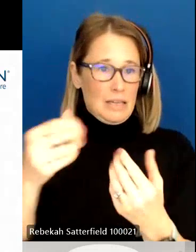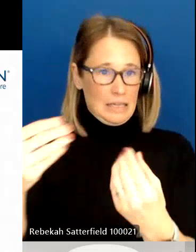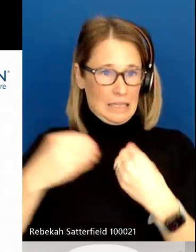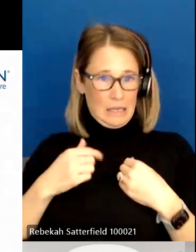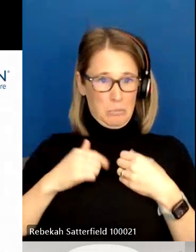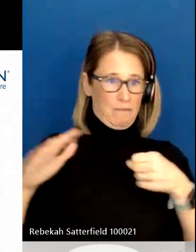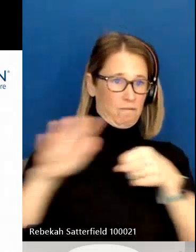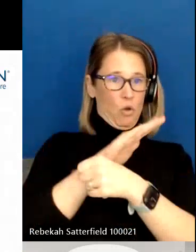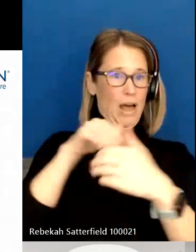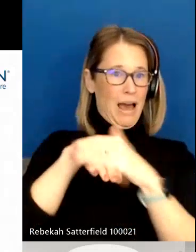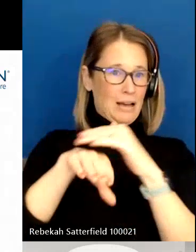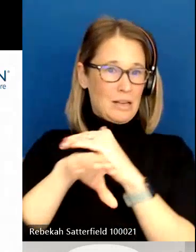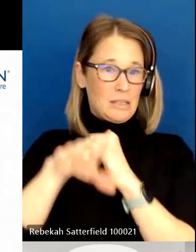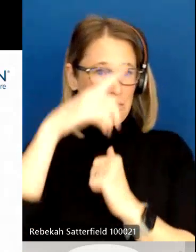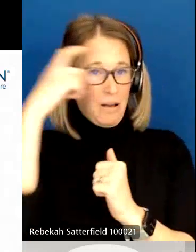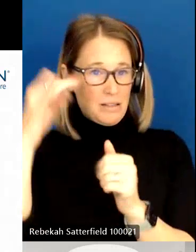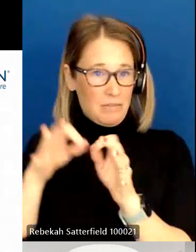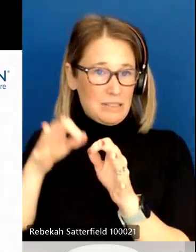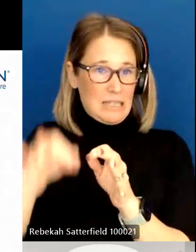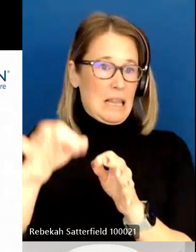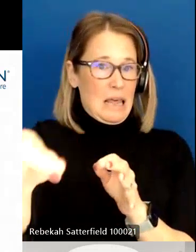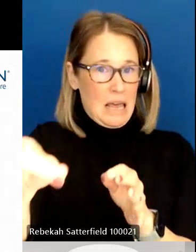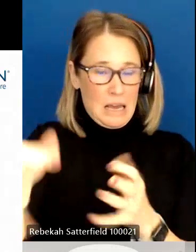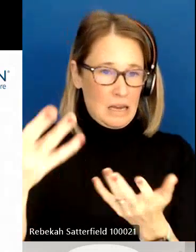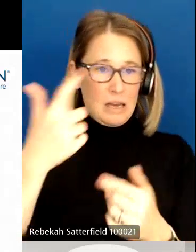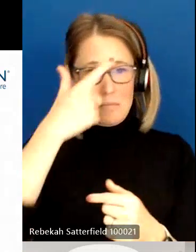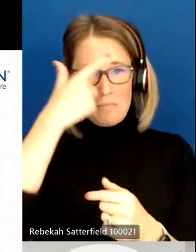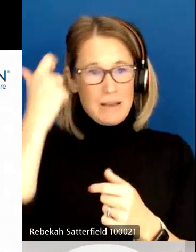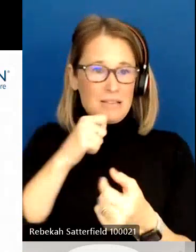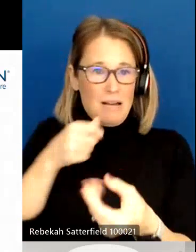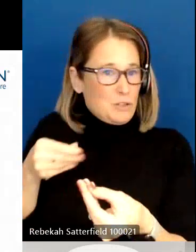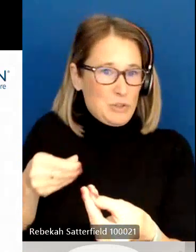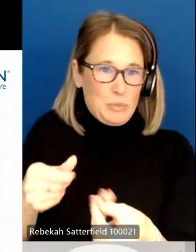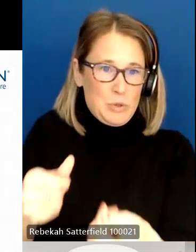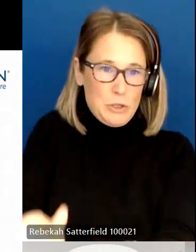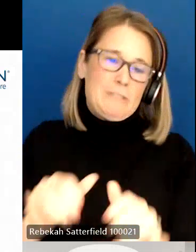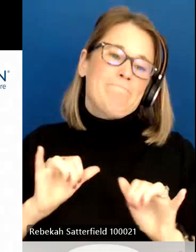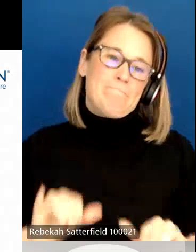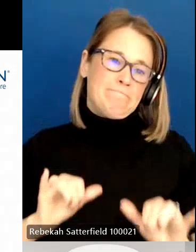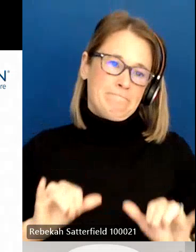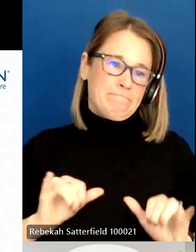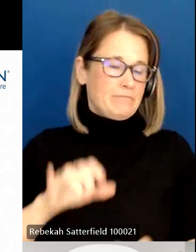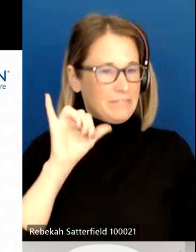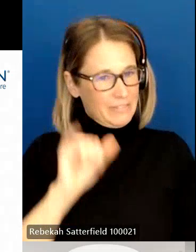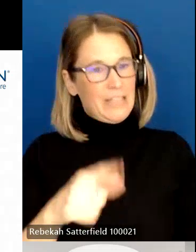delay it's not Timely um it's not smooth and that is um you know would render the